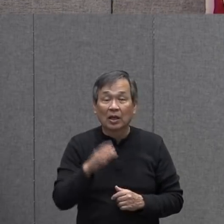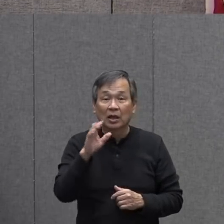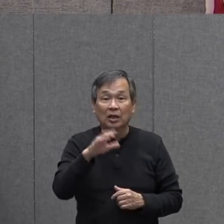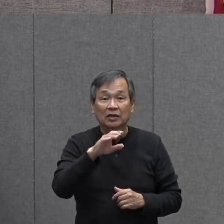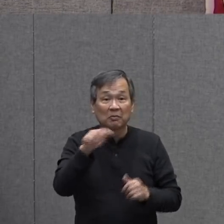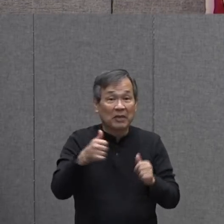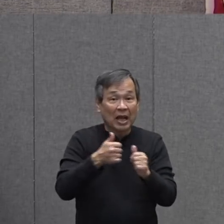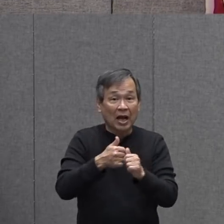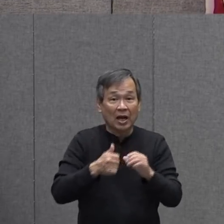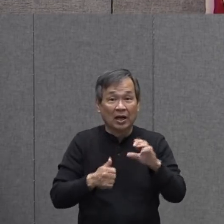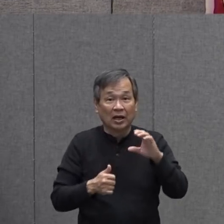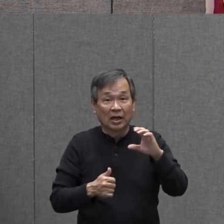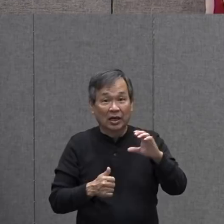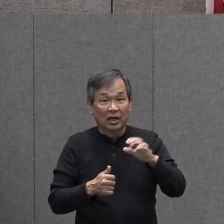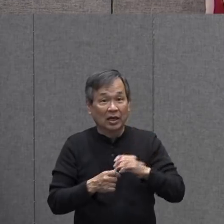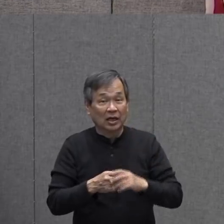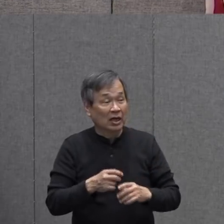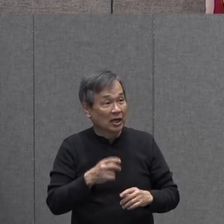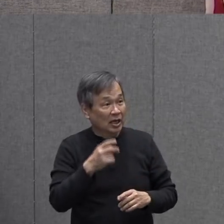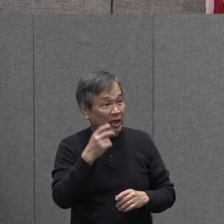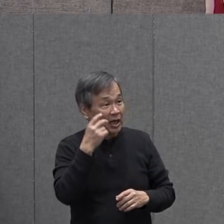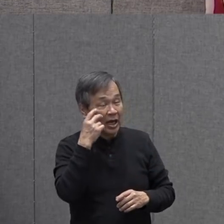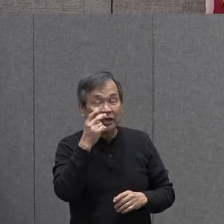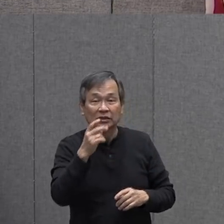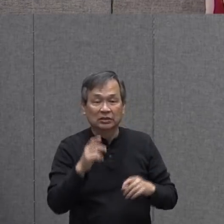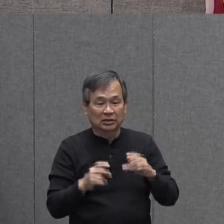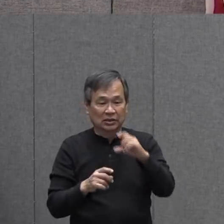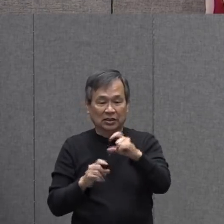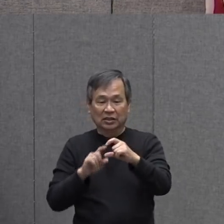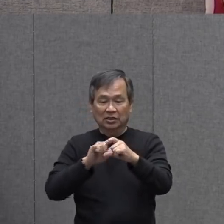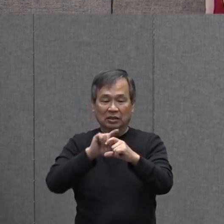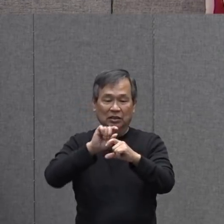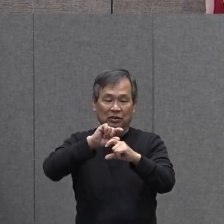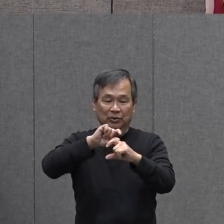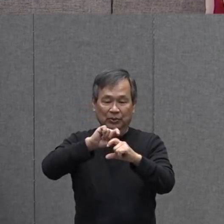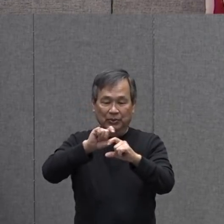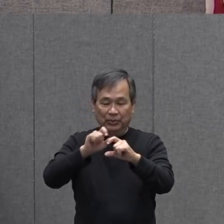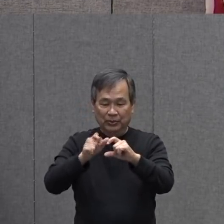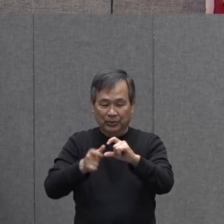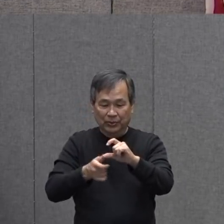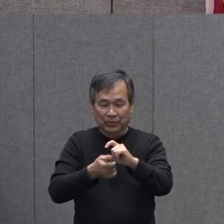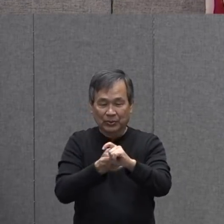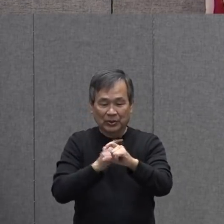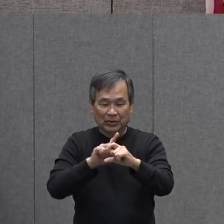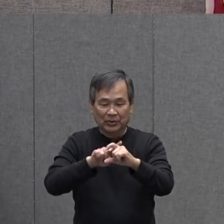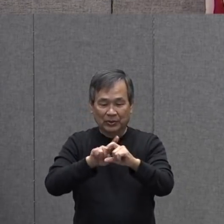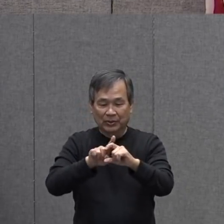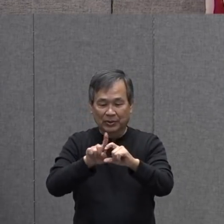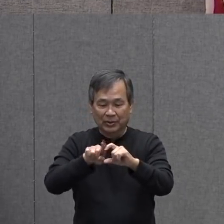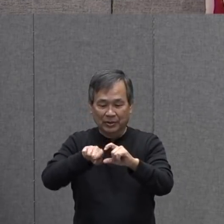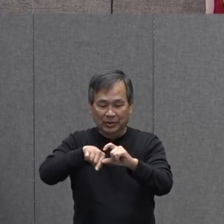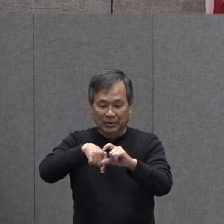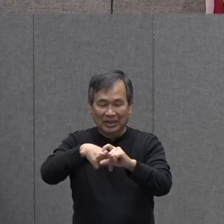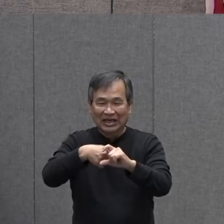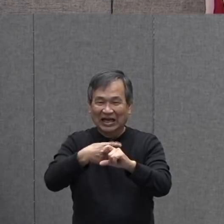I see a gear inside, and the gear looks like a wheel with some teeth sticking out of it all around,